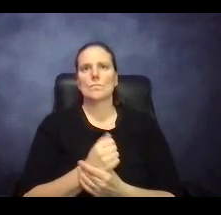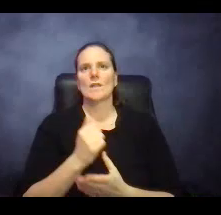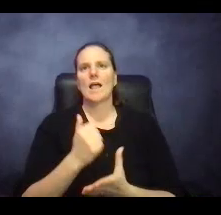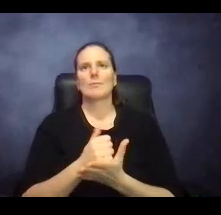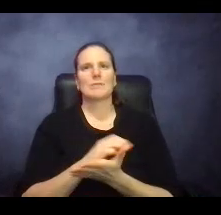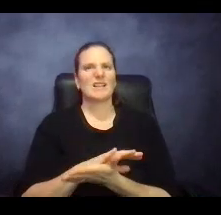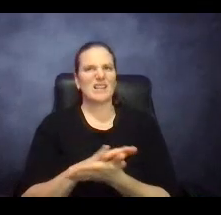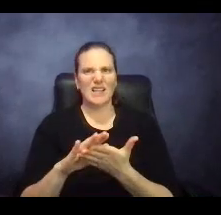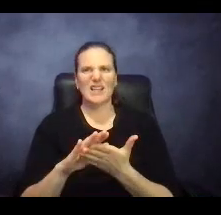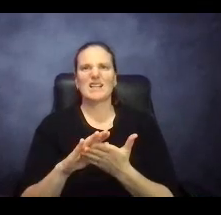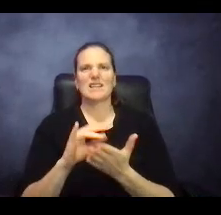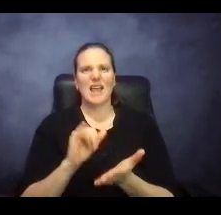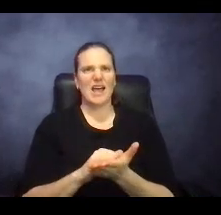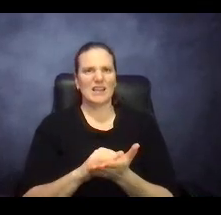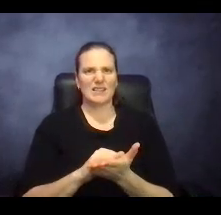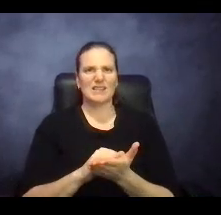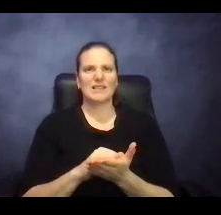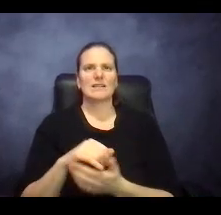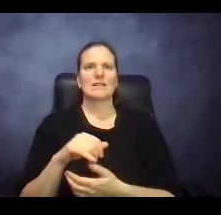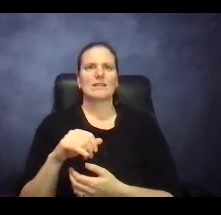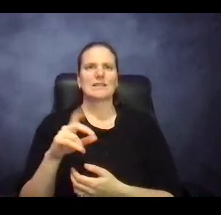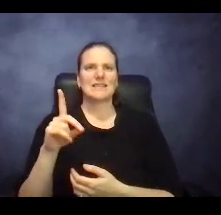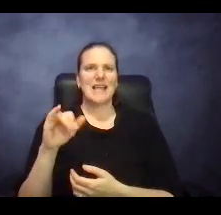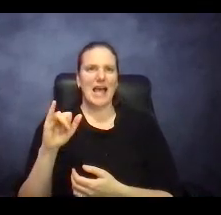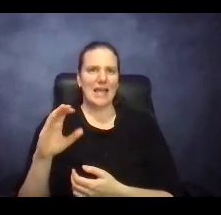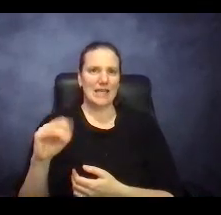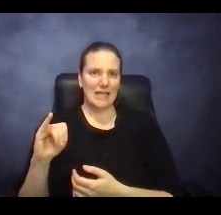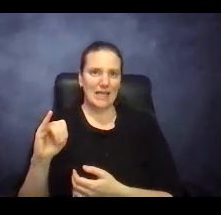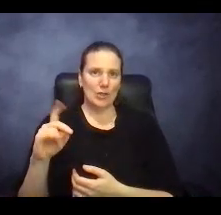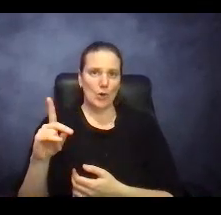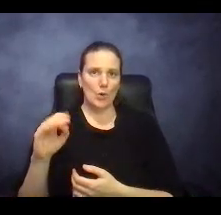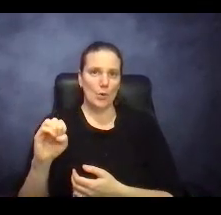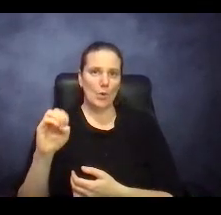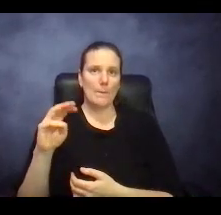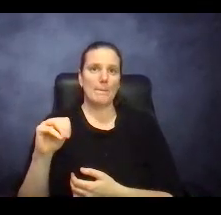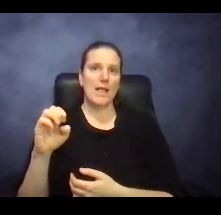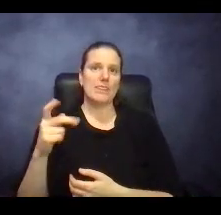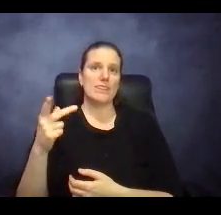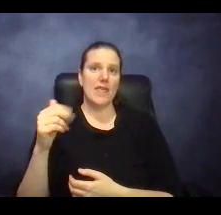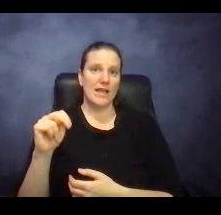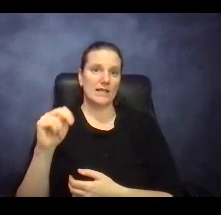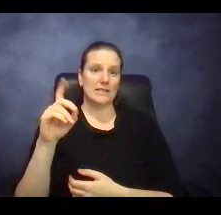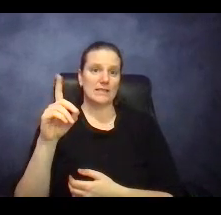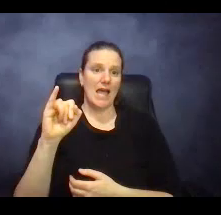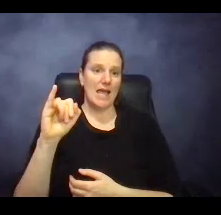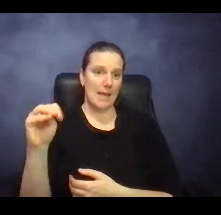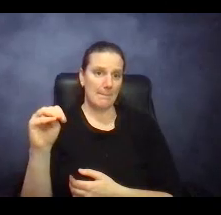There are certain supplements that also contain DIM, but it's so important. You can just get so much of this through your, through your food.